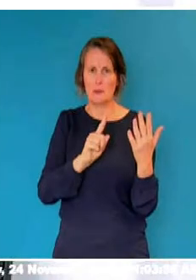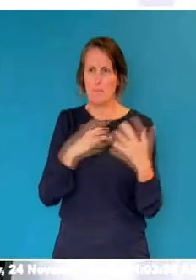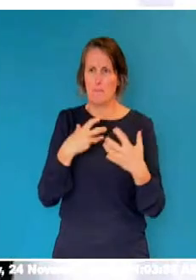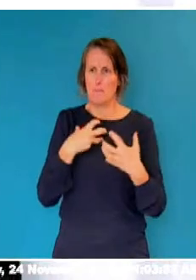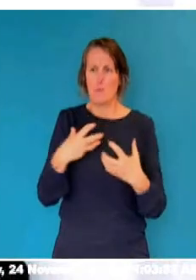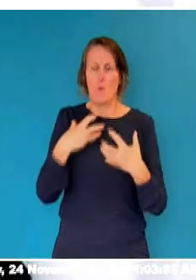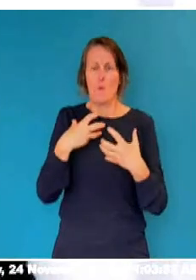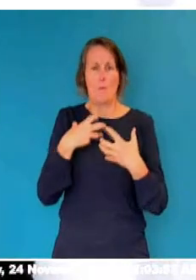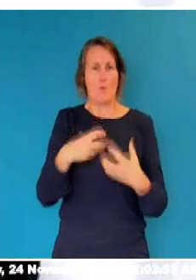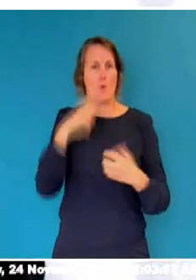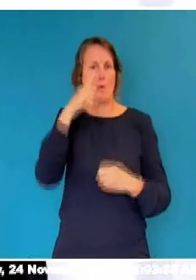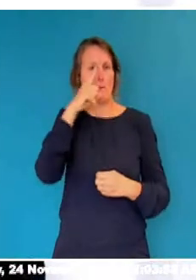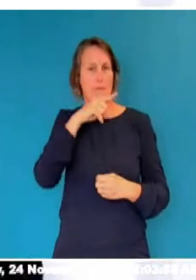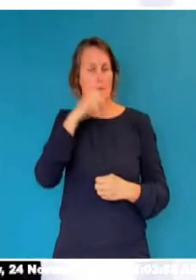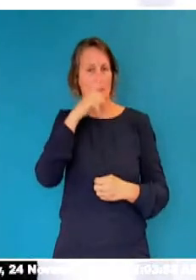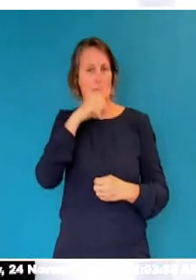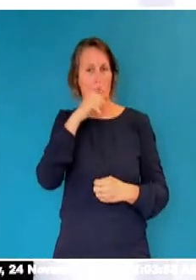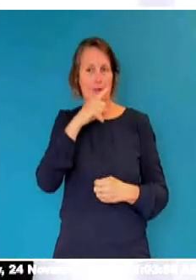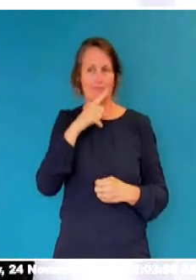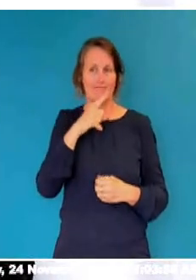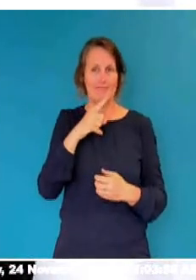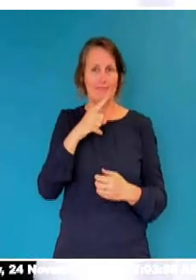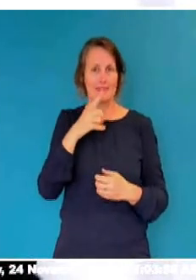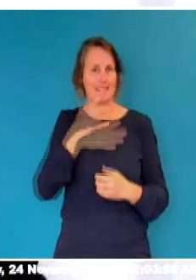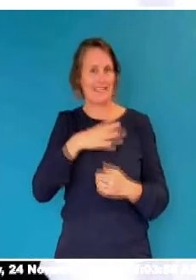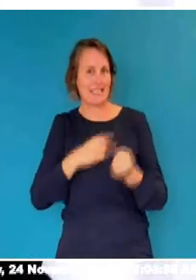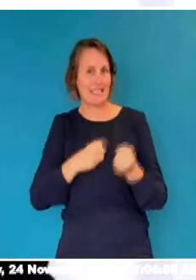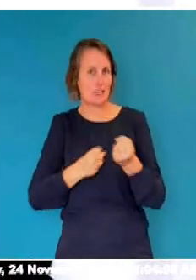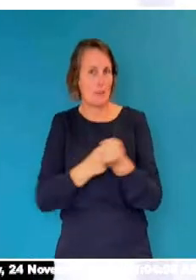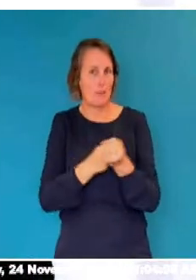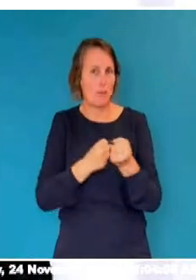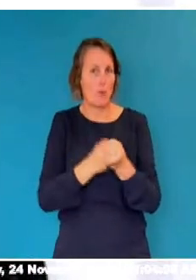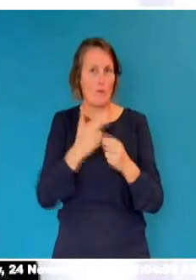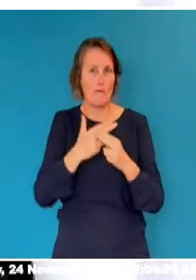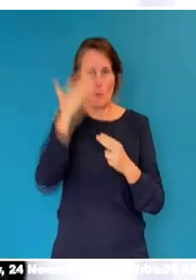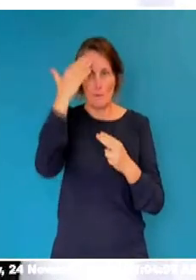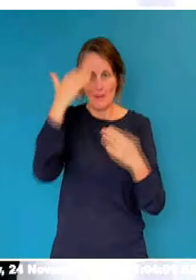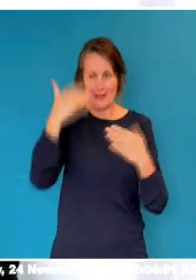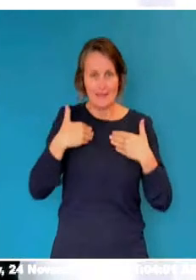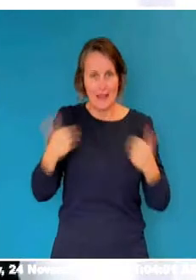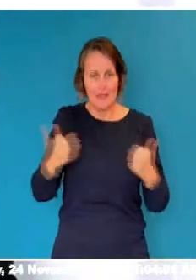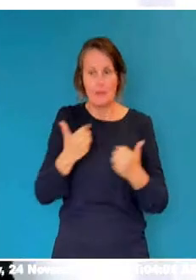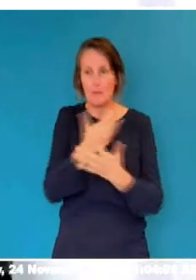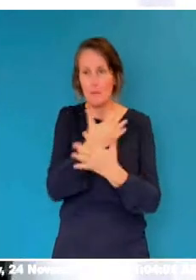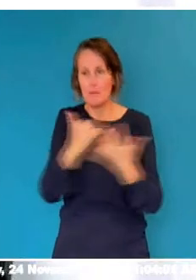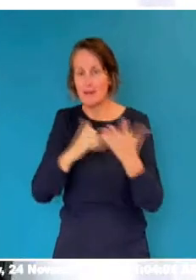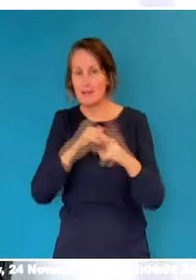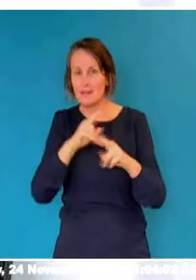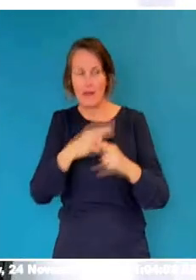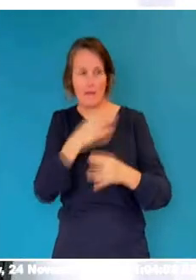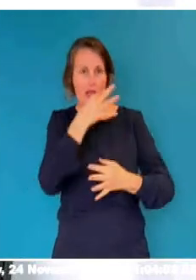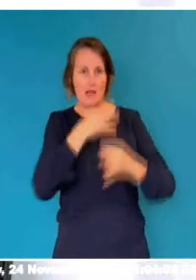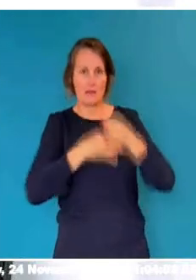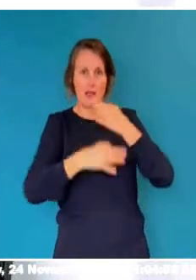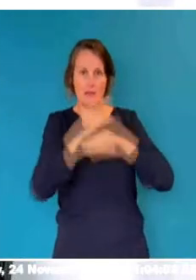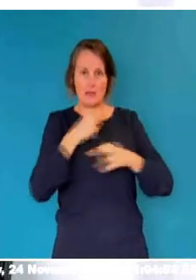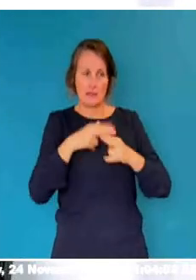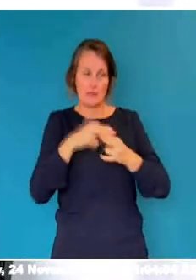referral and increasing numbers of employees seeking assistance in this regard. Yes.